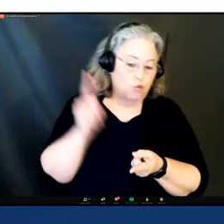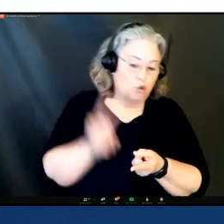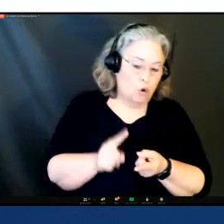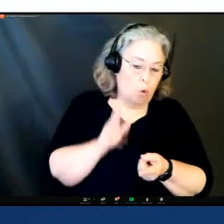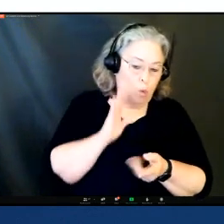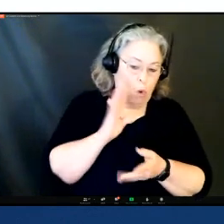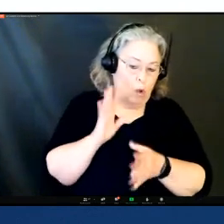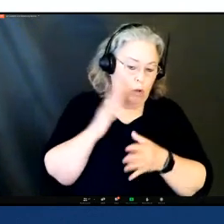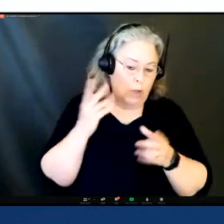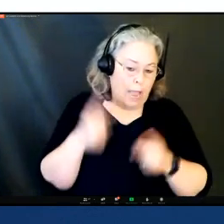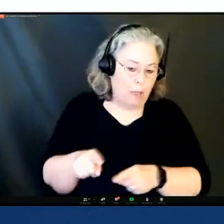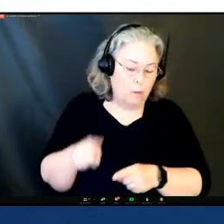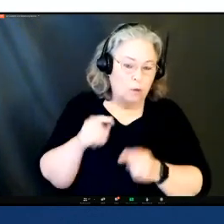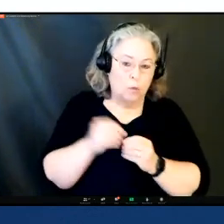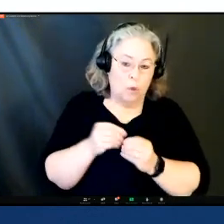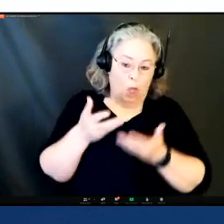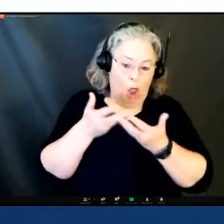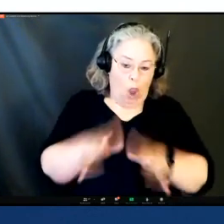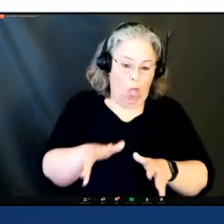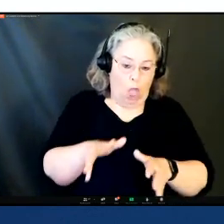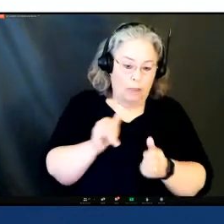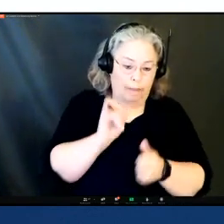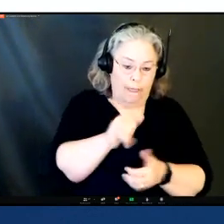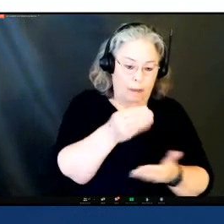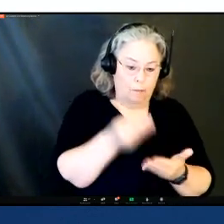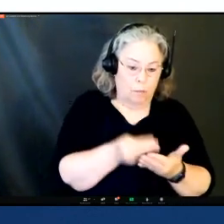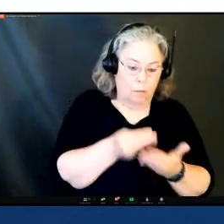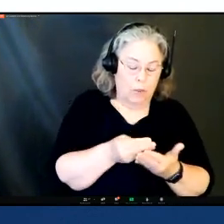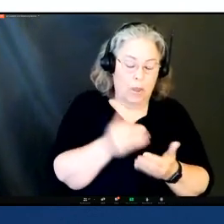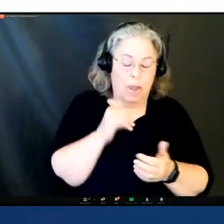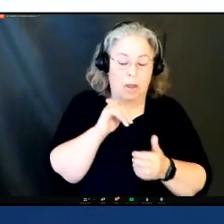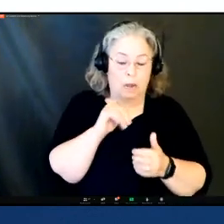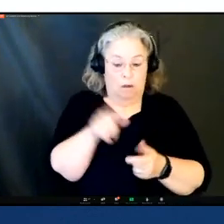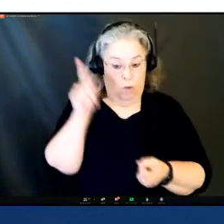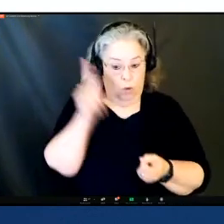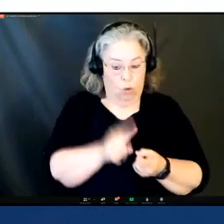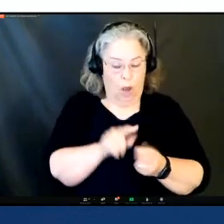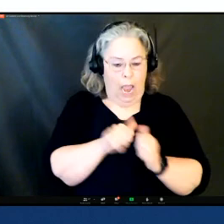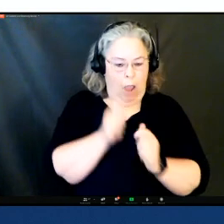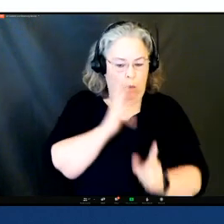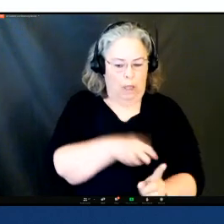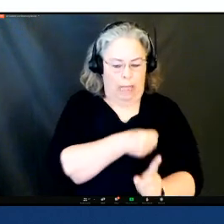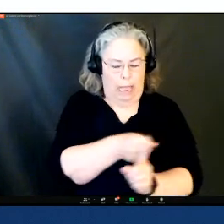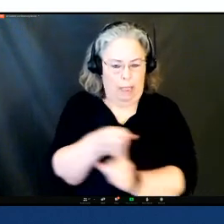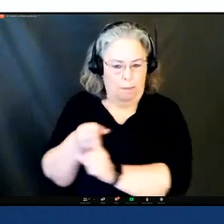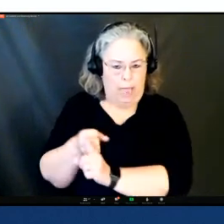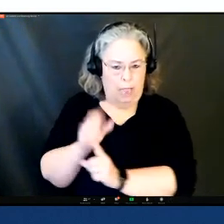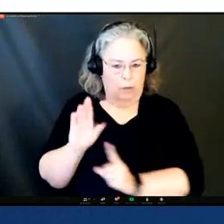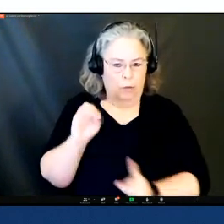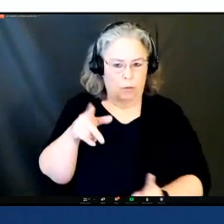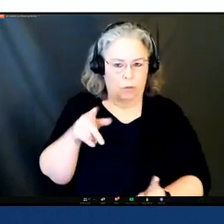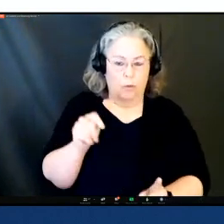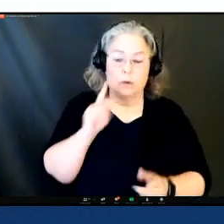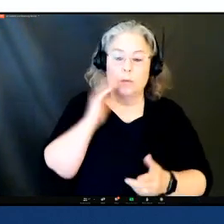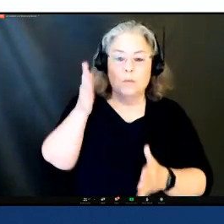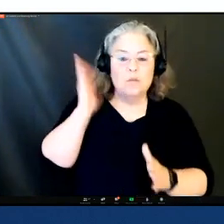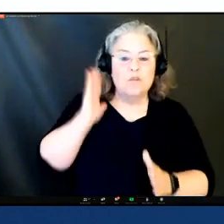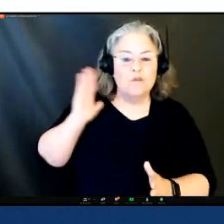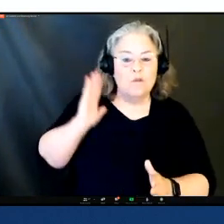due to the loss of that revenue and what the impact of those reductions will be in years where the fiscal situation as challenging general fund